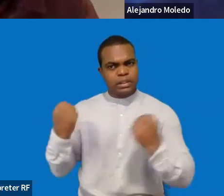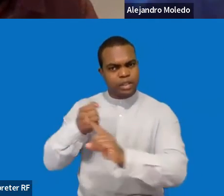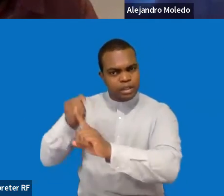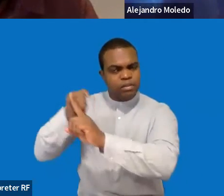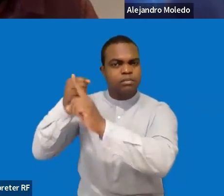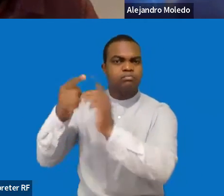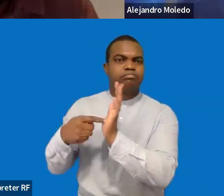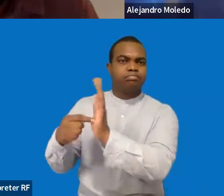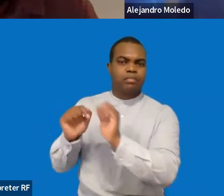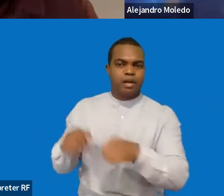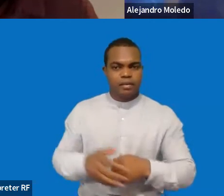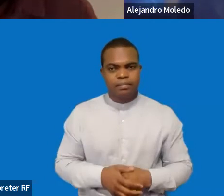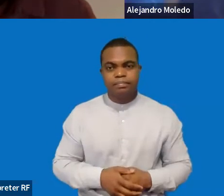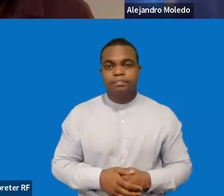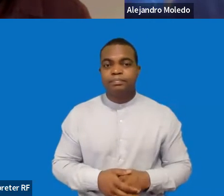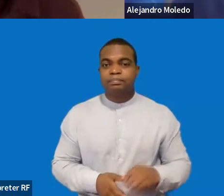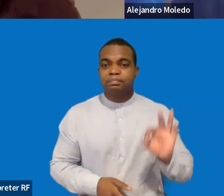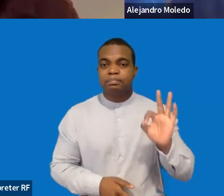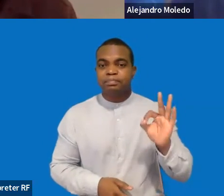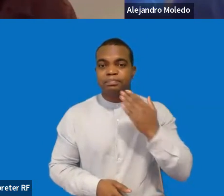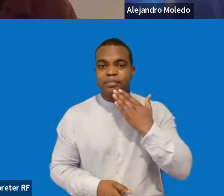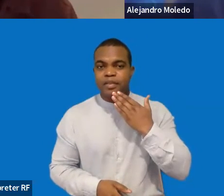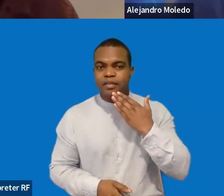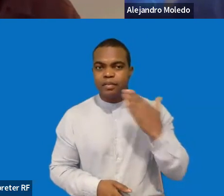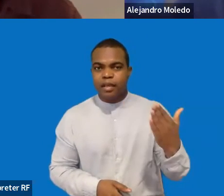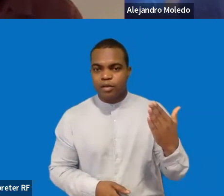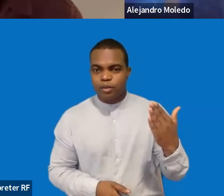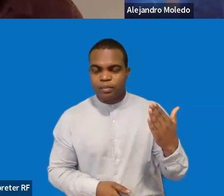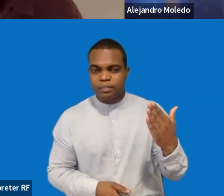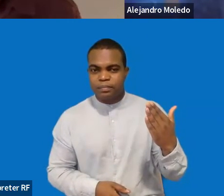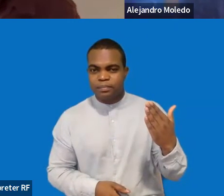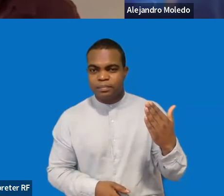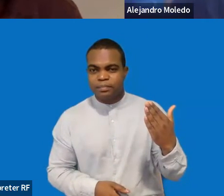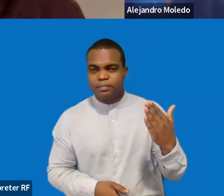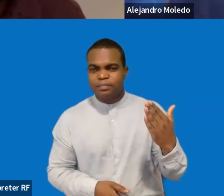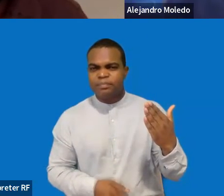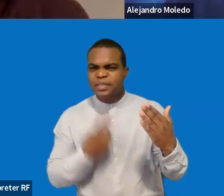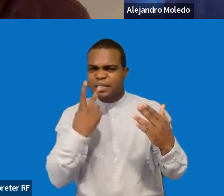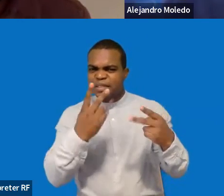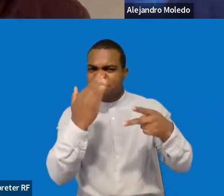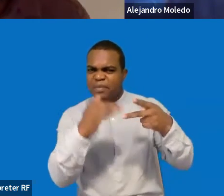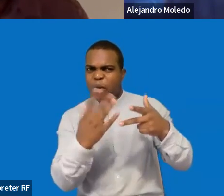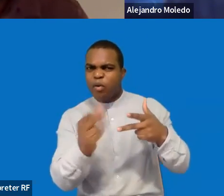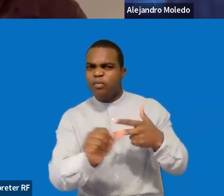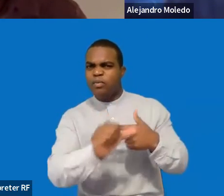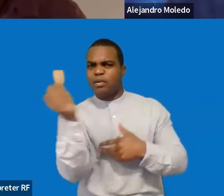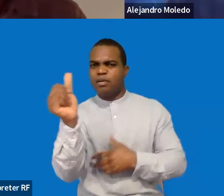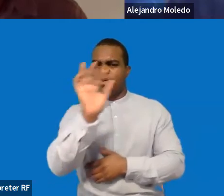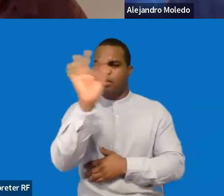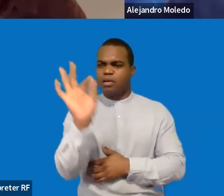Now another question. What if the Council or the Parliament don't approve the text of the directive or the law?